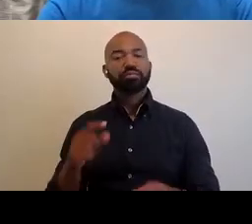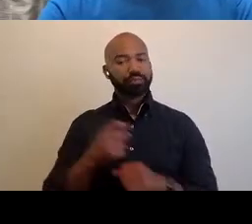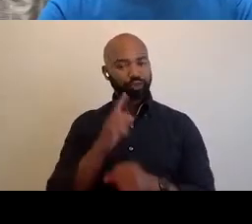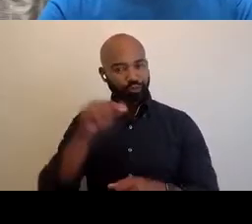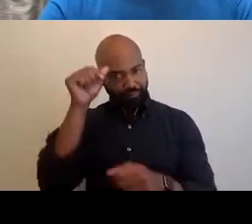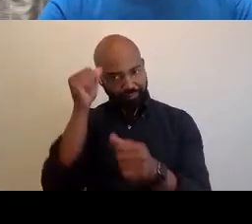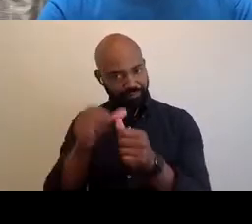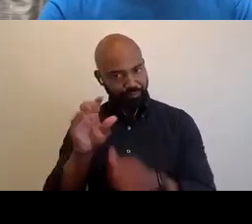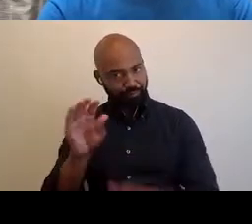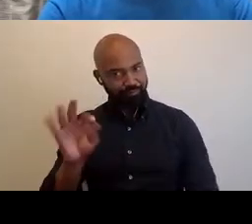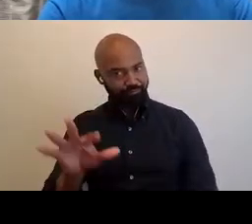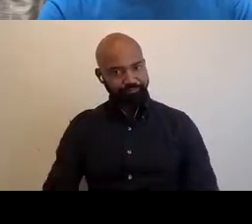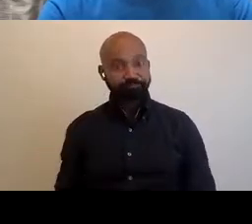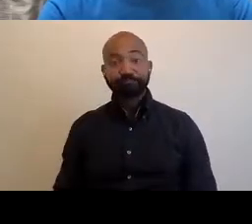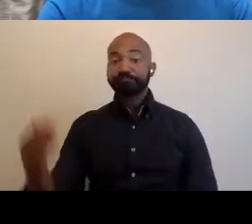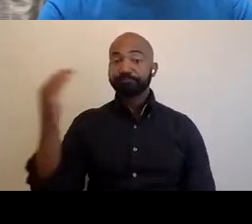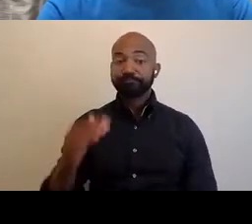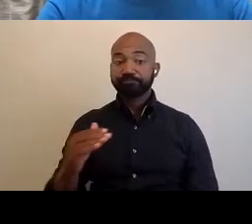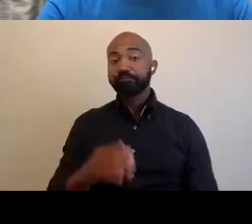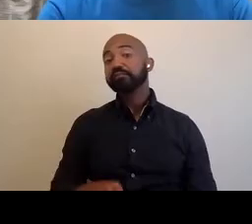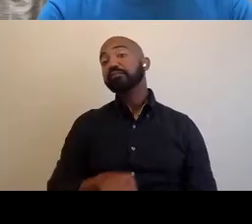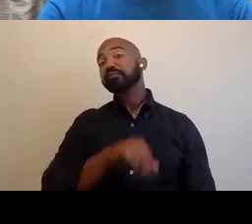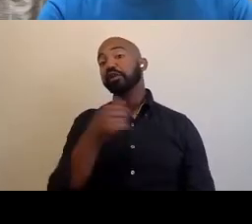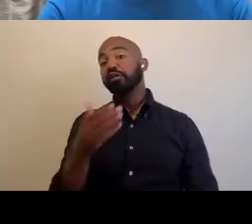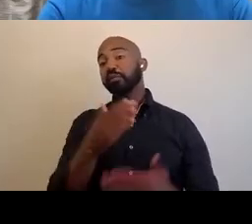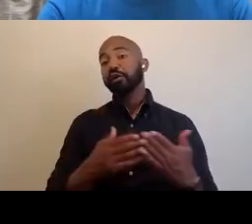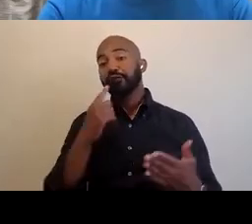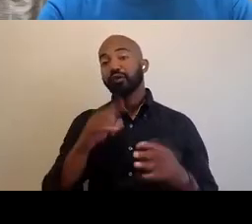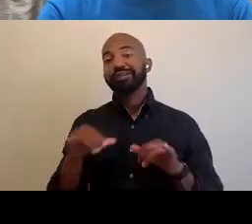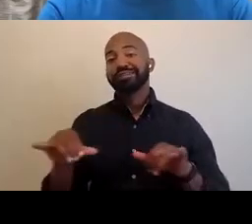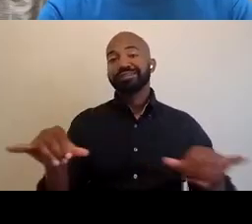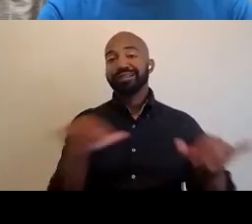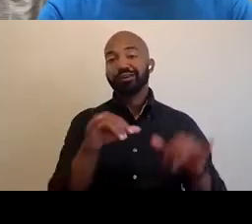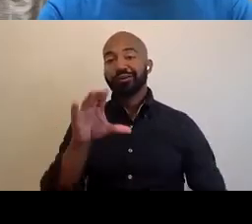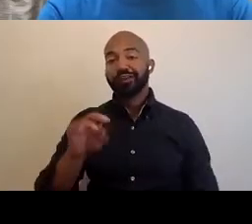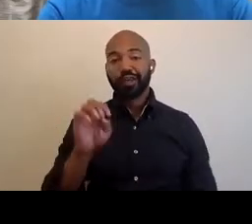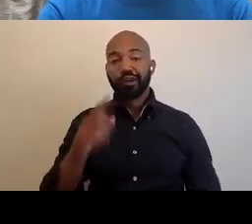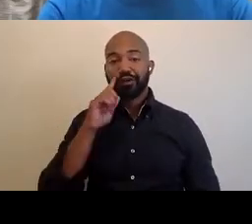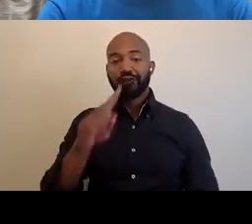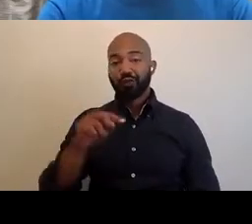The second part of the standard of care for estrogen therapy is an androgen blocker.